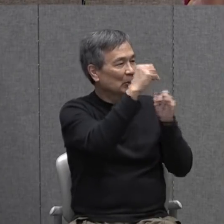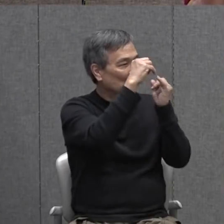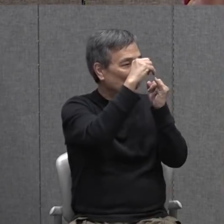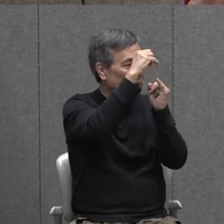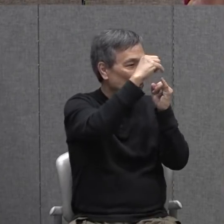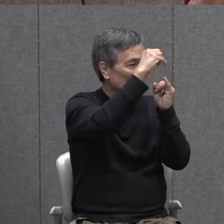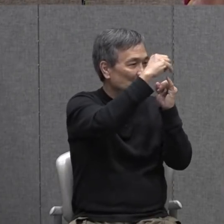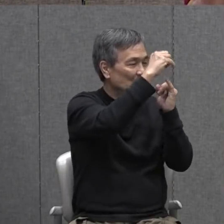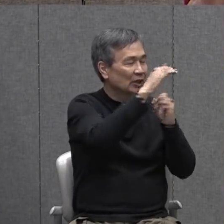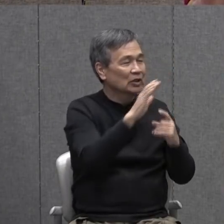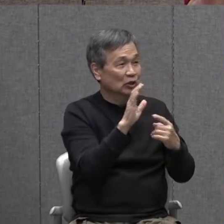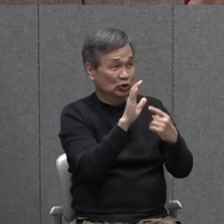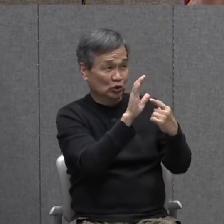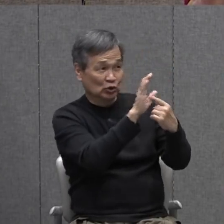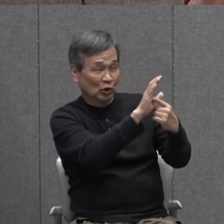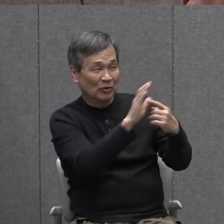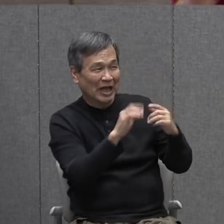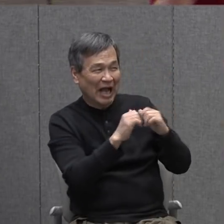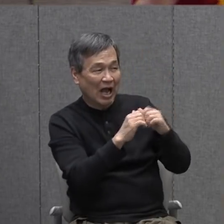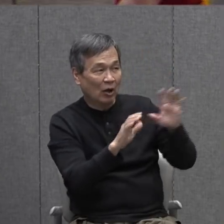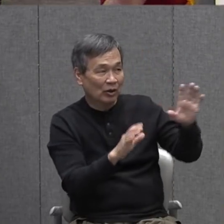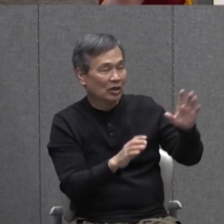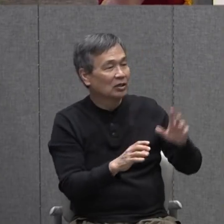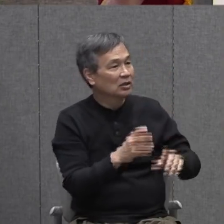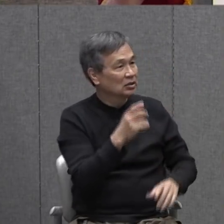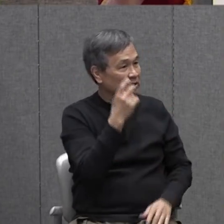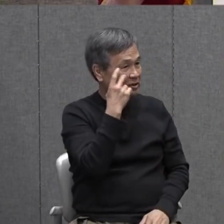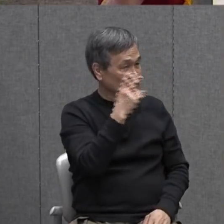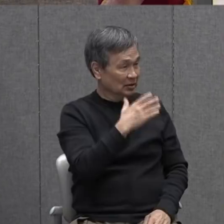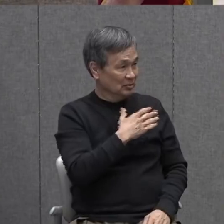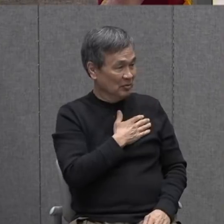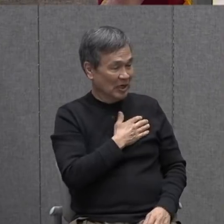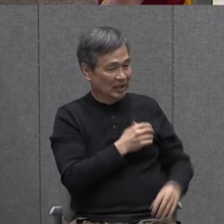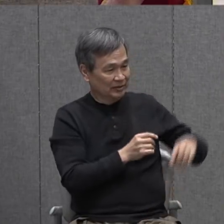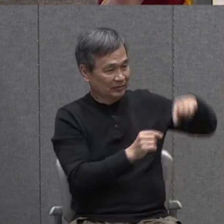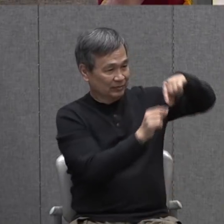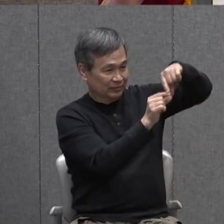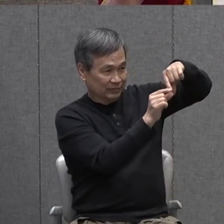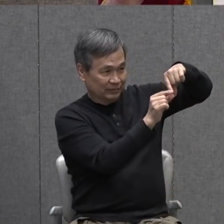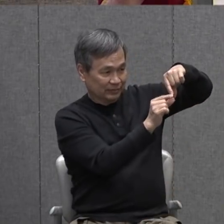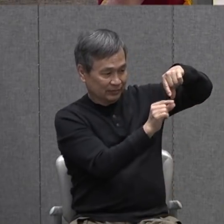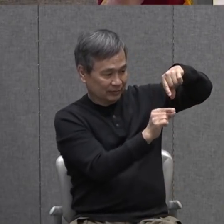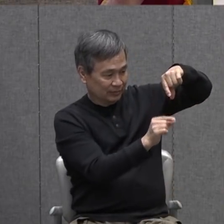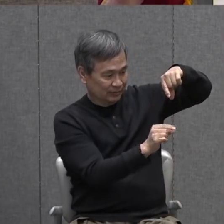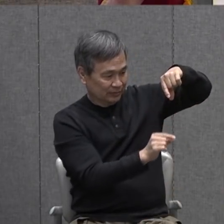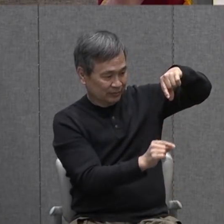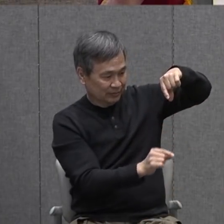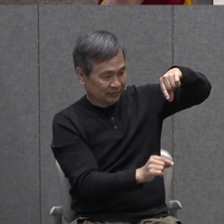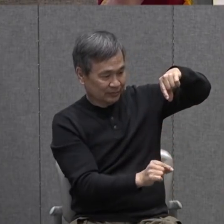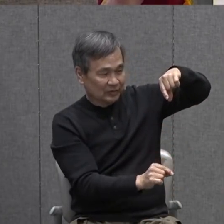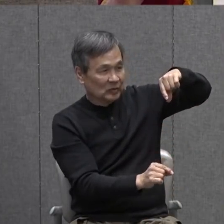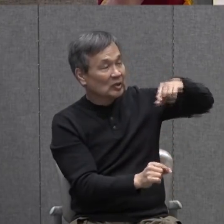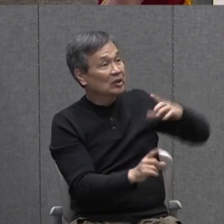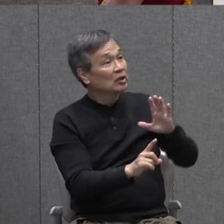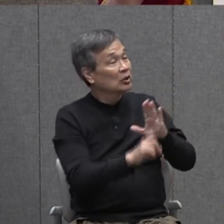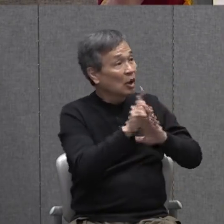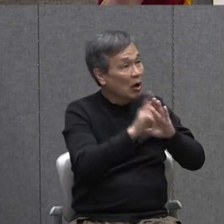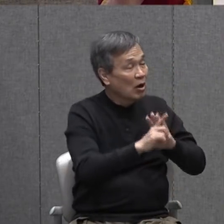This handle right here, I notice it's tall and it's kind of round. See, that's my handle.